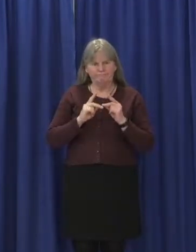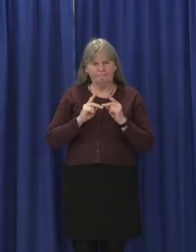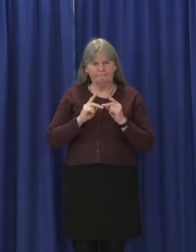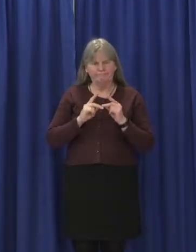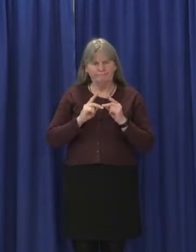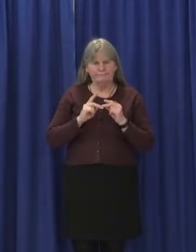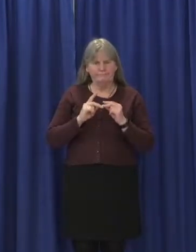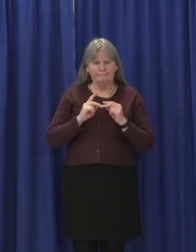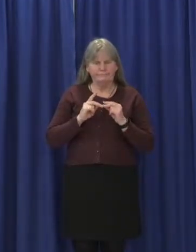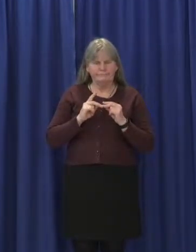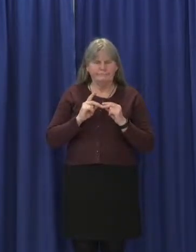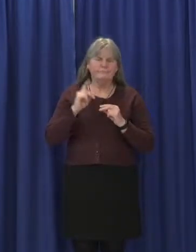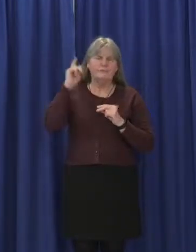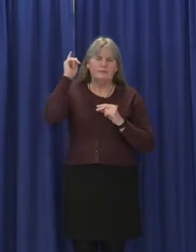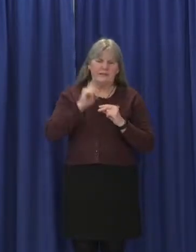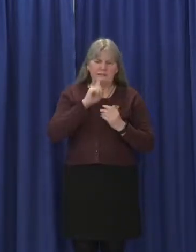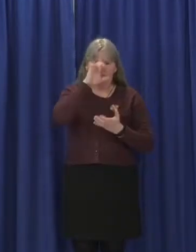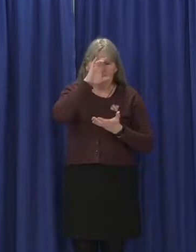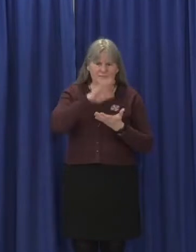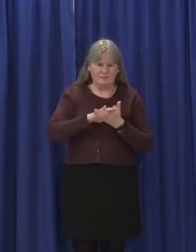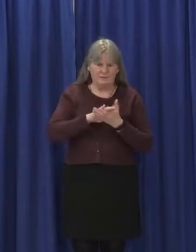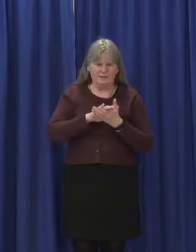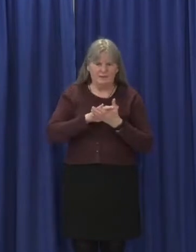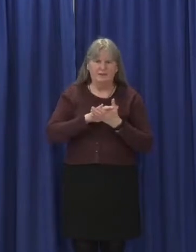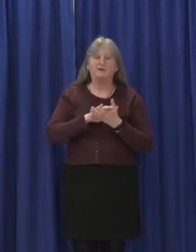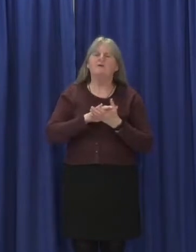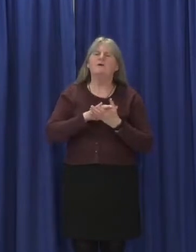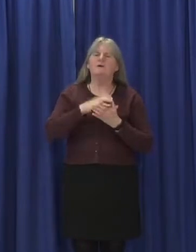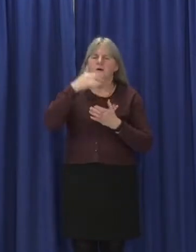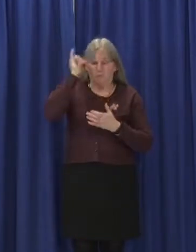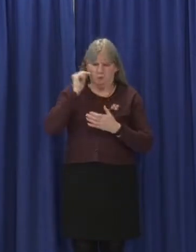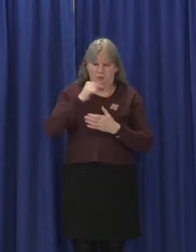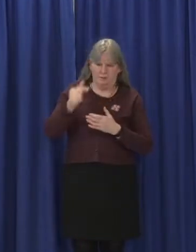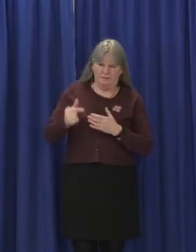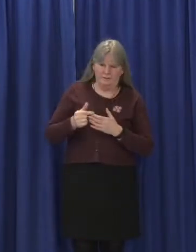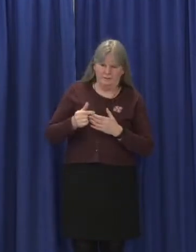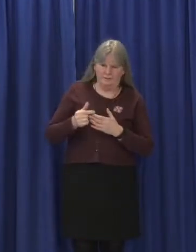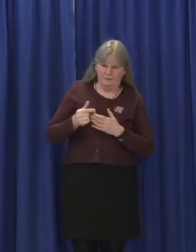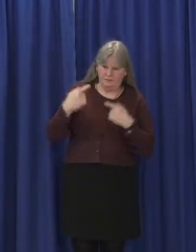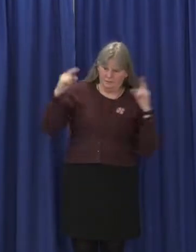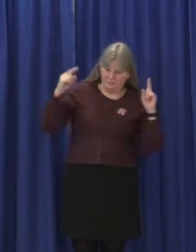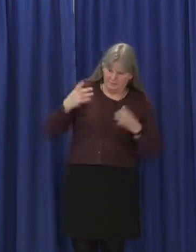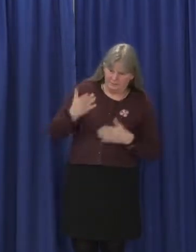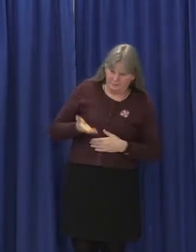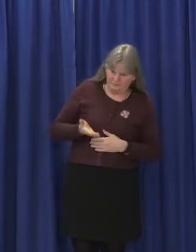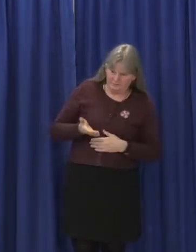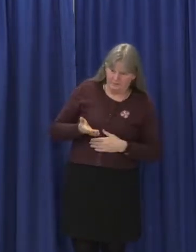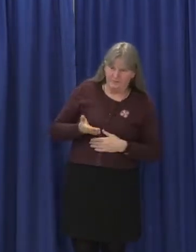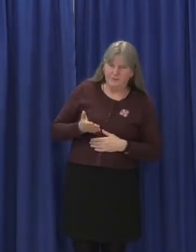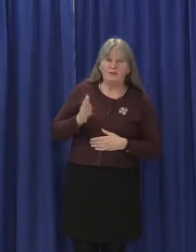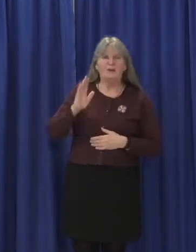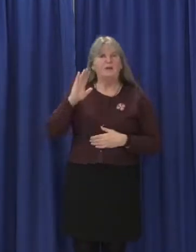the pandemic. And based on some of the answers we've heard here today, it seems like the Yukon government itself is giving up